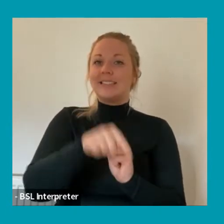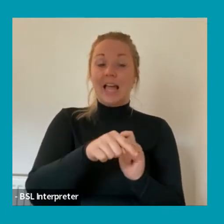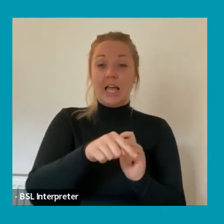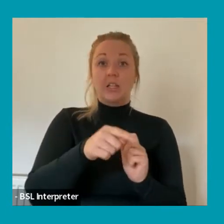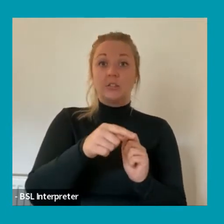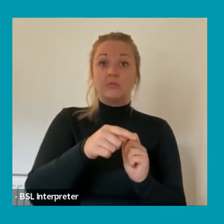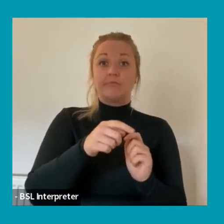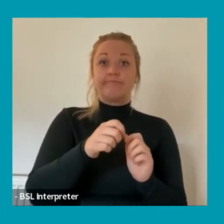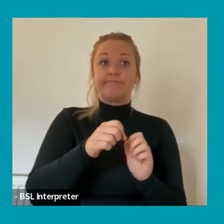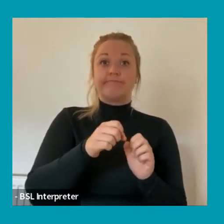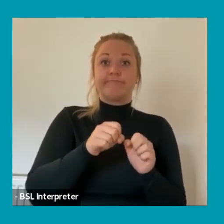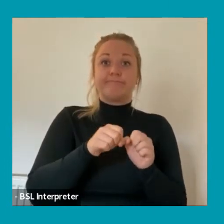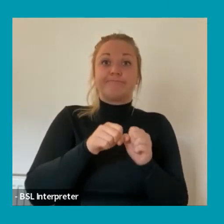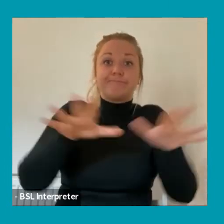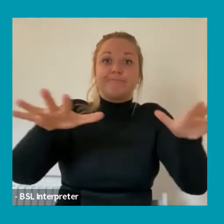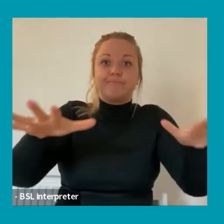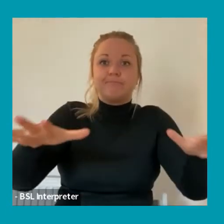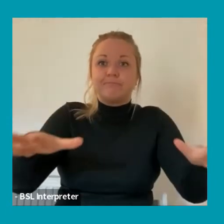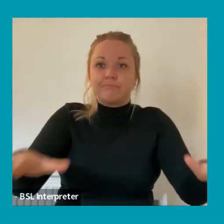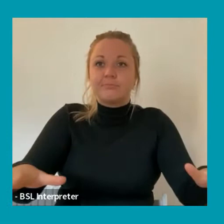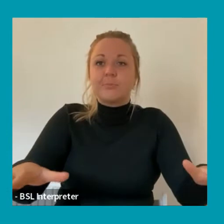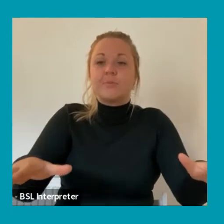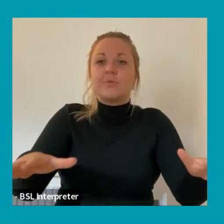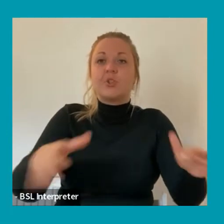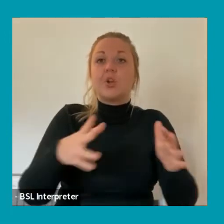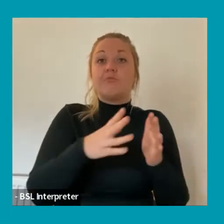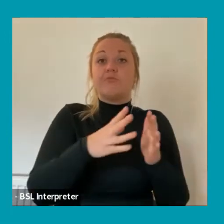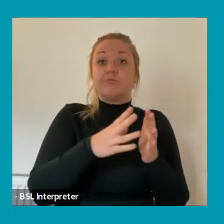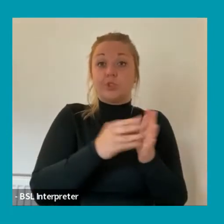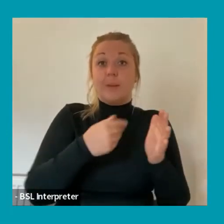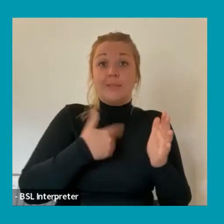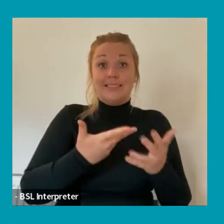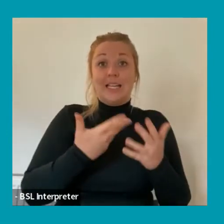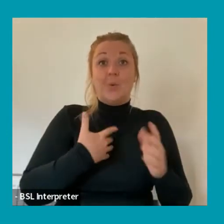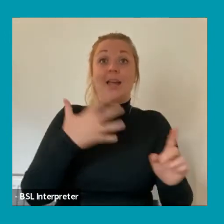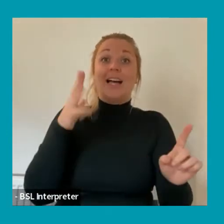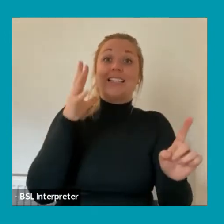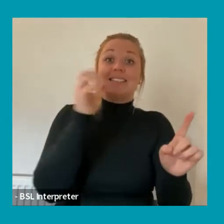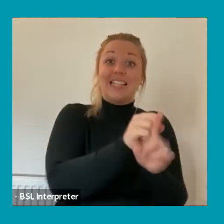One of which was, obviously identifying our assistive technology users, because we knew who was